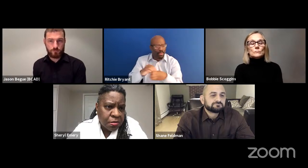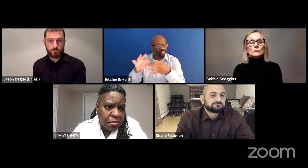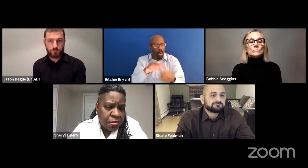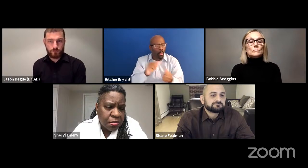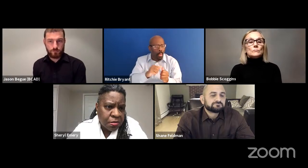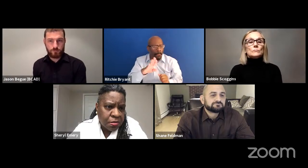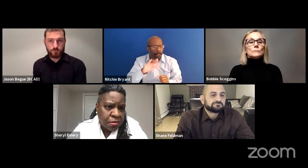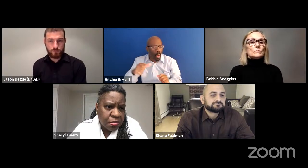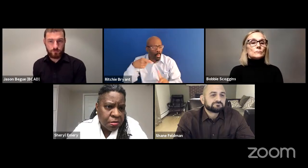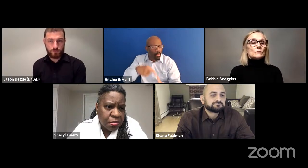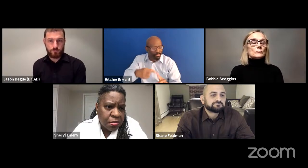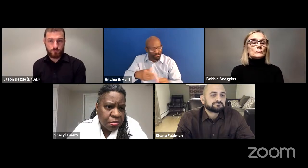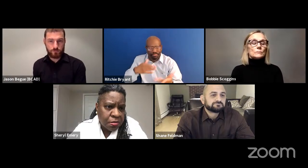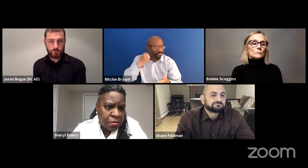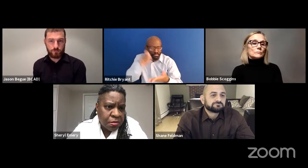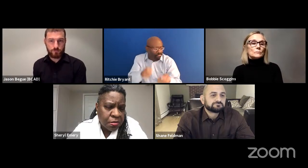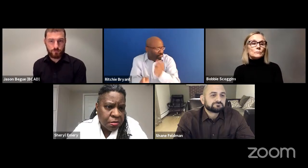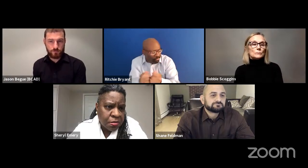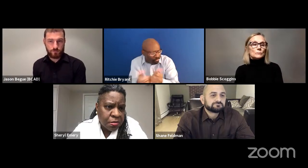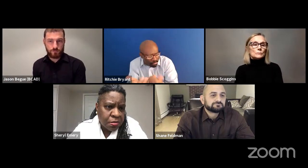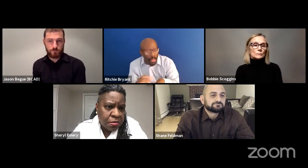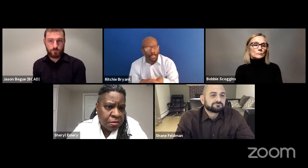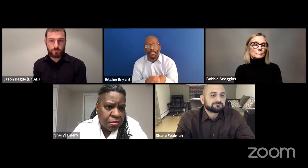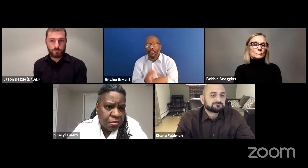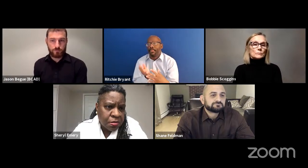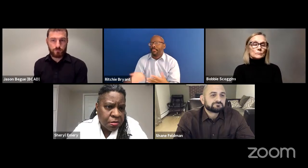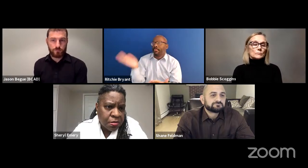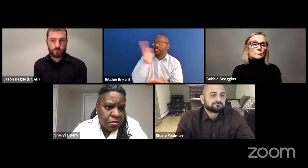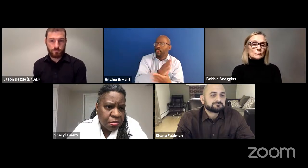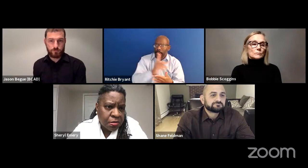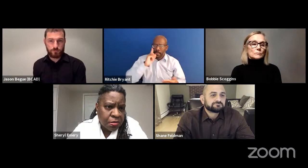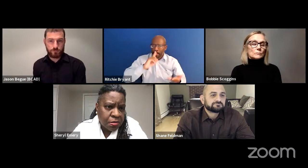those minimum qualifications to function in the role of an interpreter. So again, that's